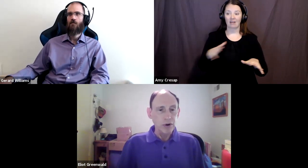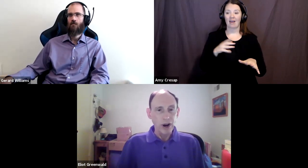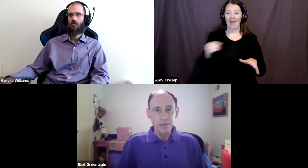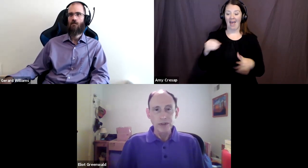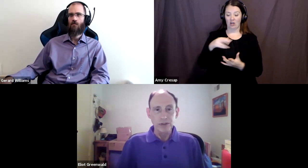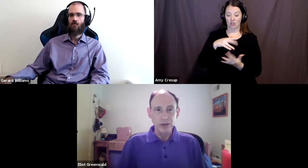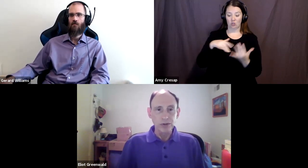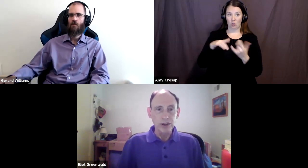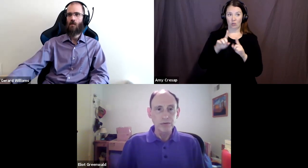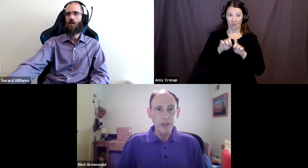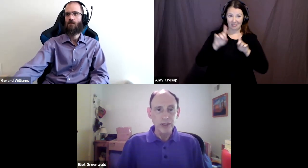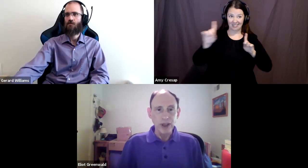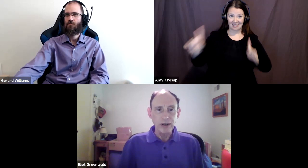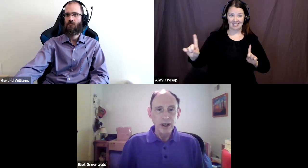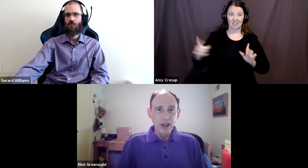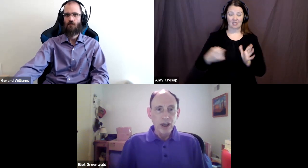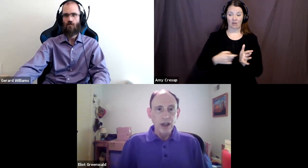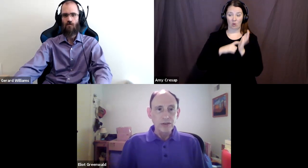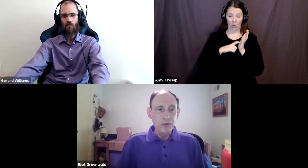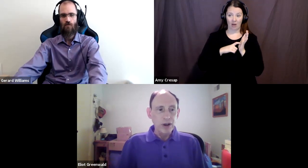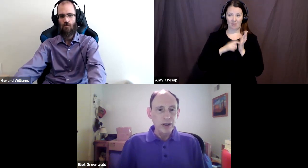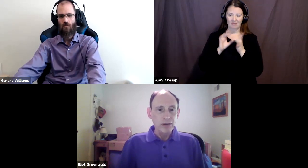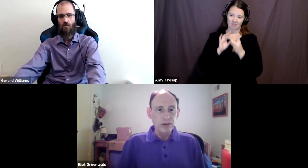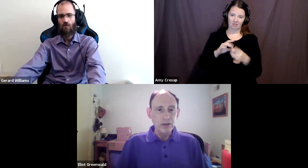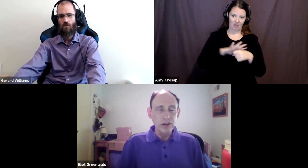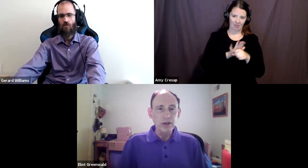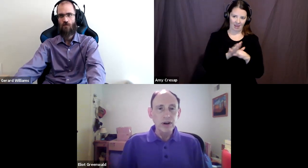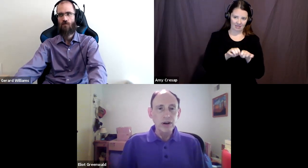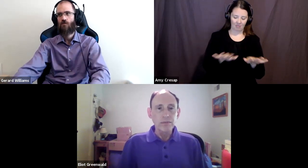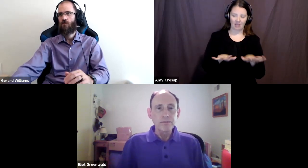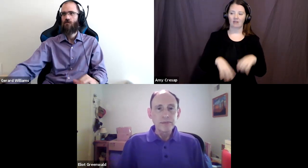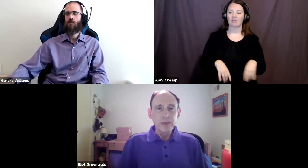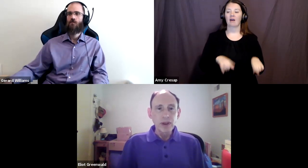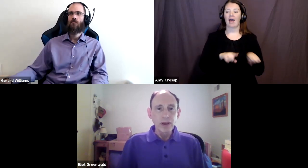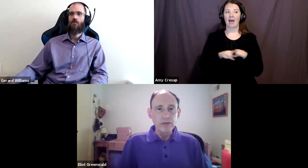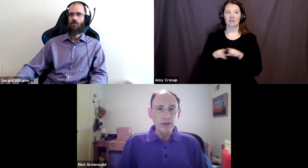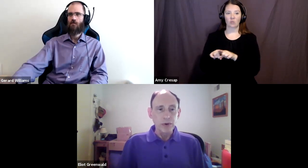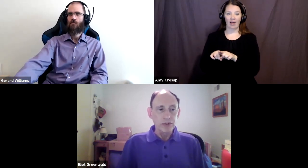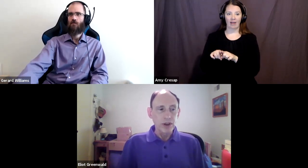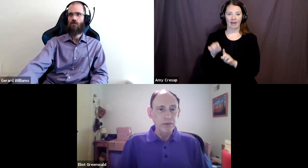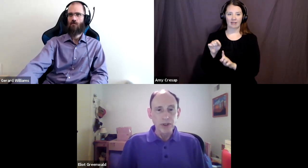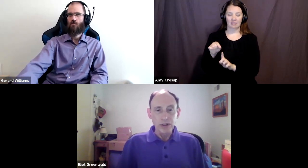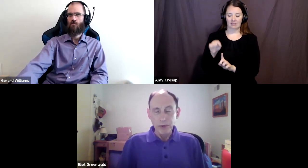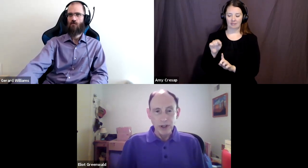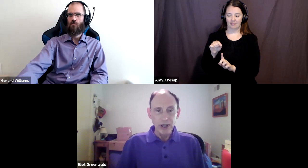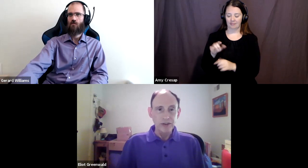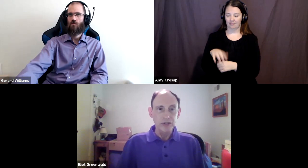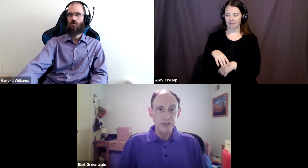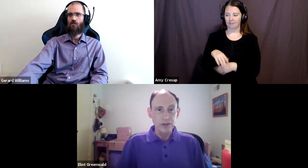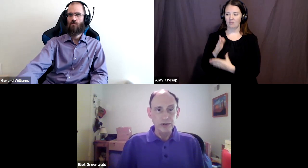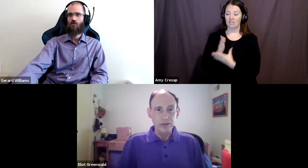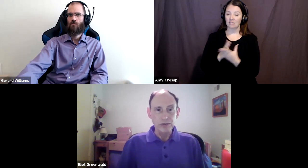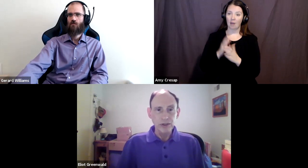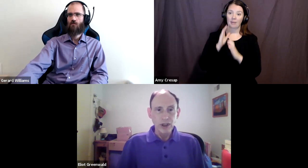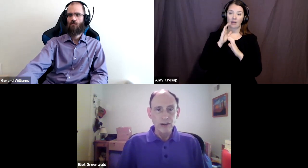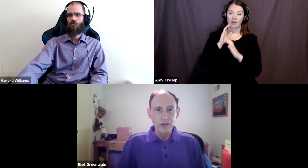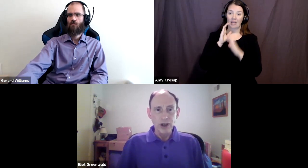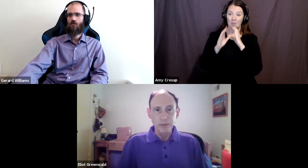requirements associated with that as well as the as some of the communications assistants